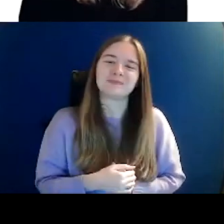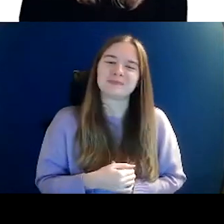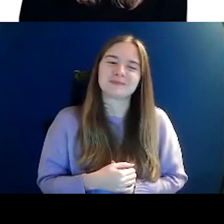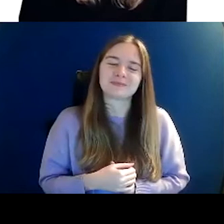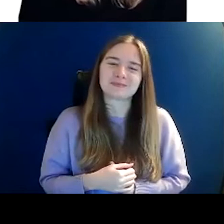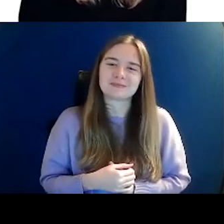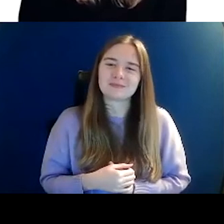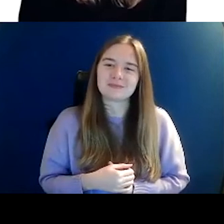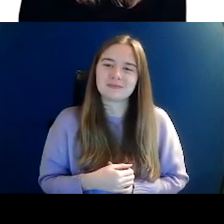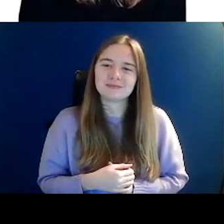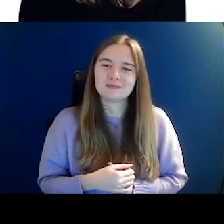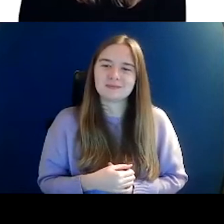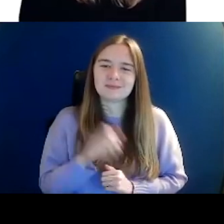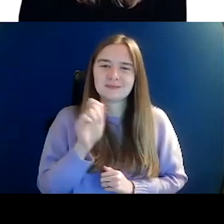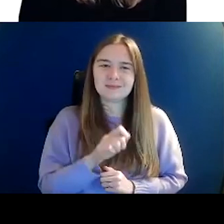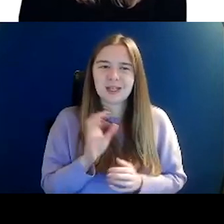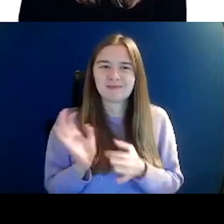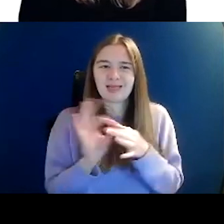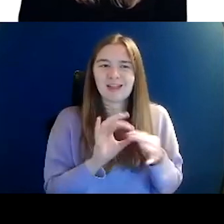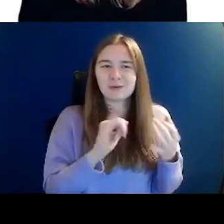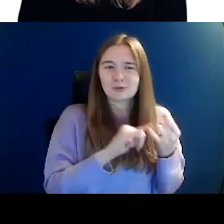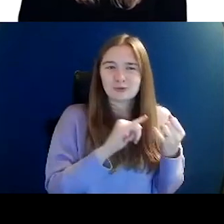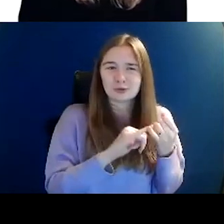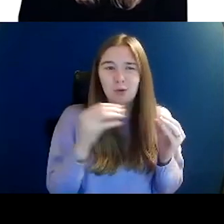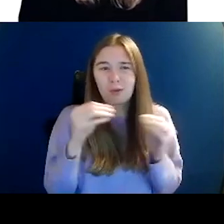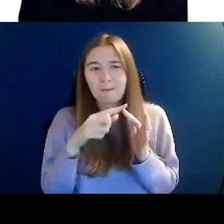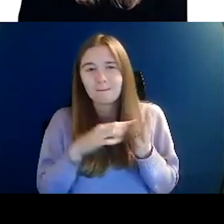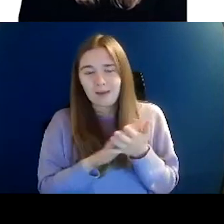Yeah, kind of piggybacking off Scott and Beth there.